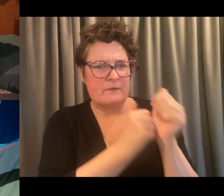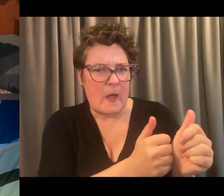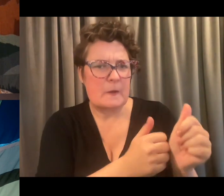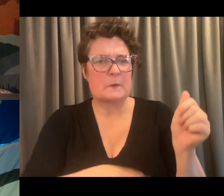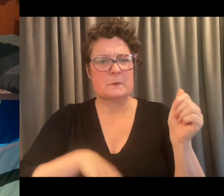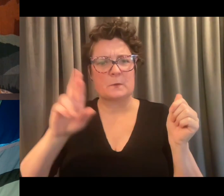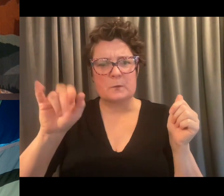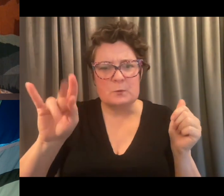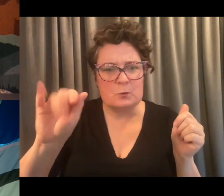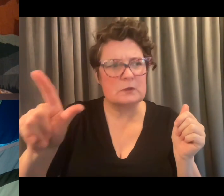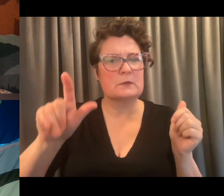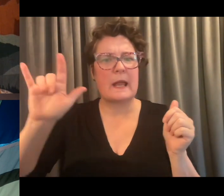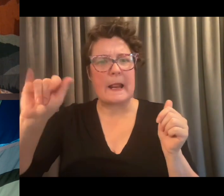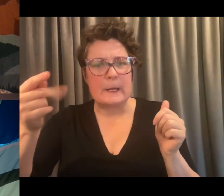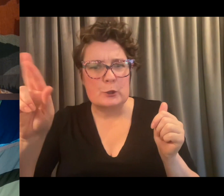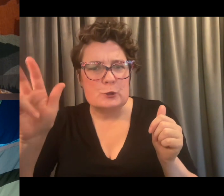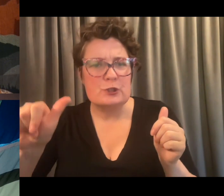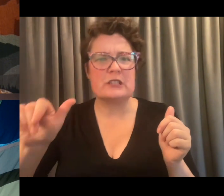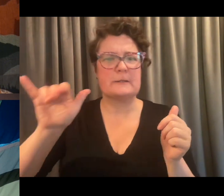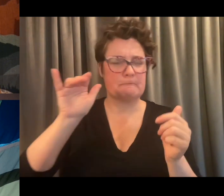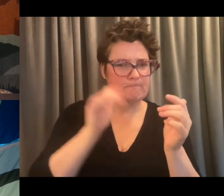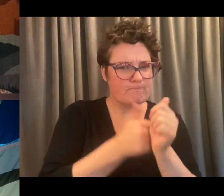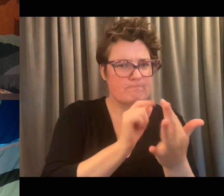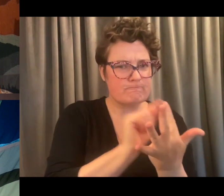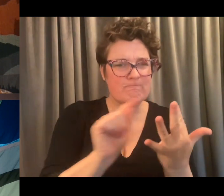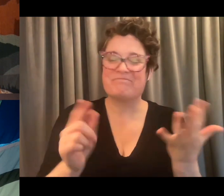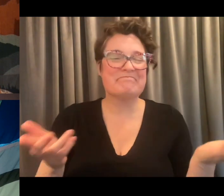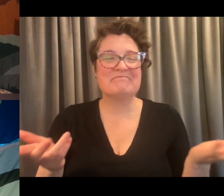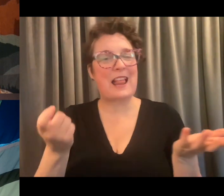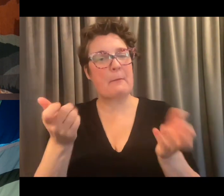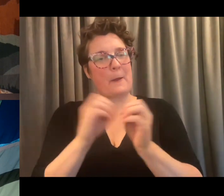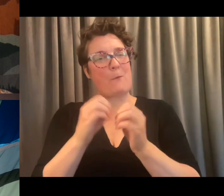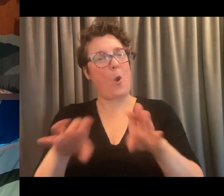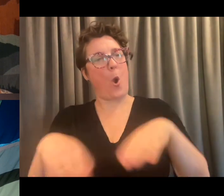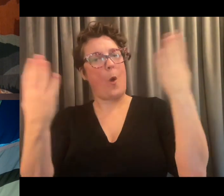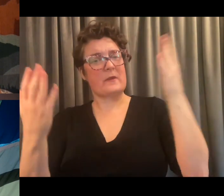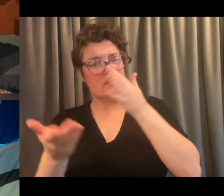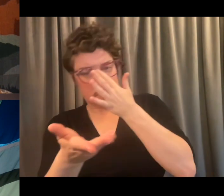So it's kind of more open to just like, how do you want to celebrate it? How do you want to observe it?